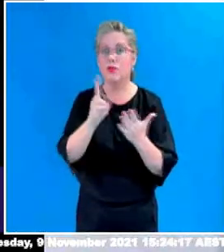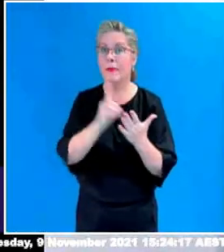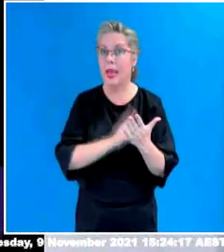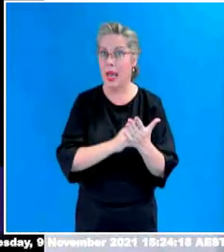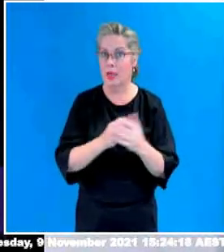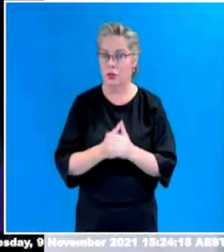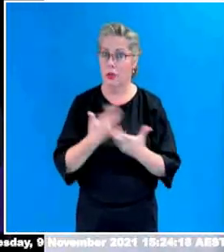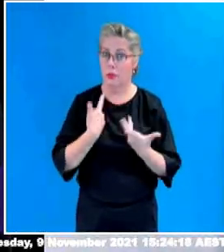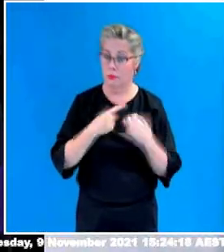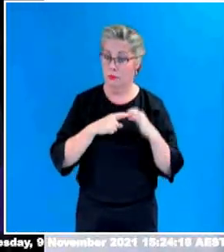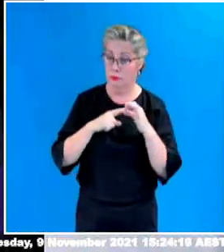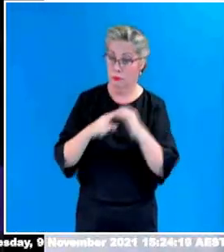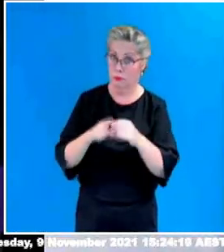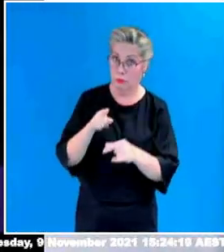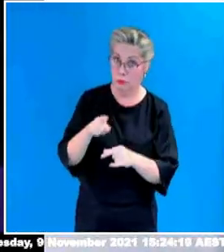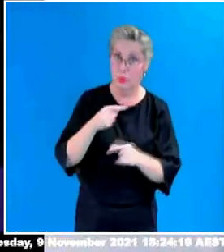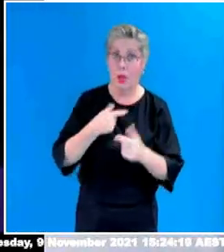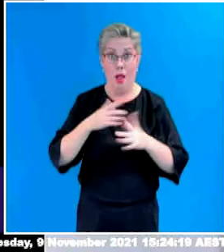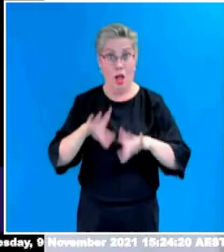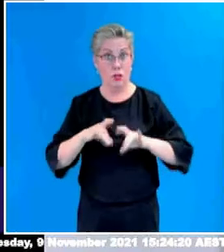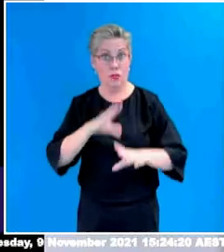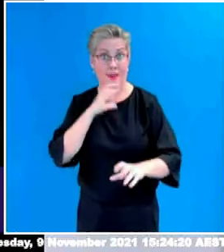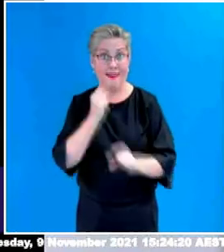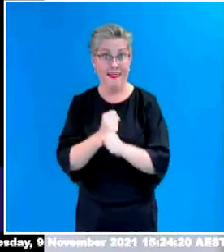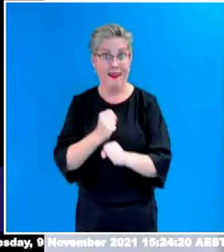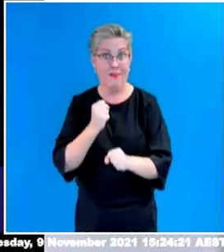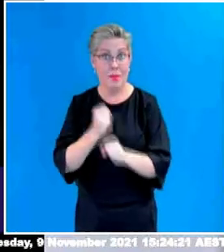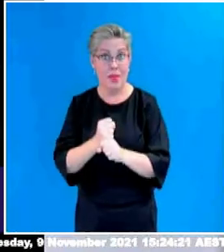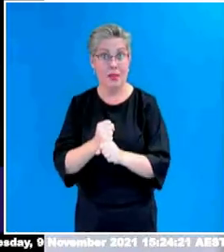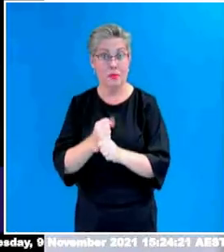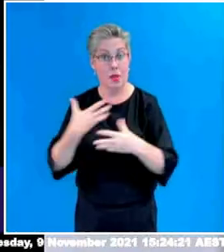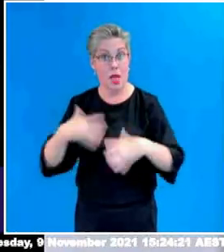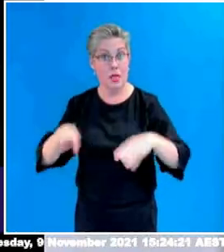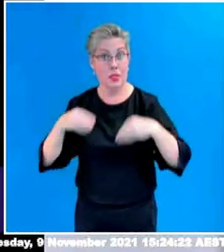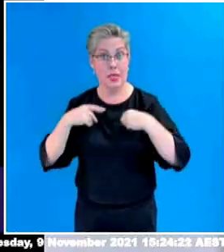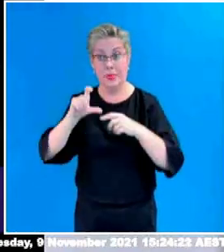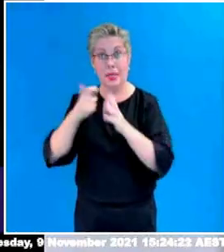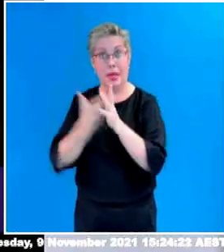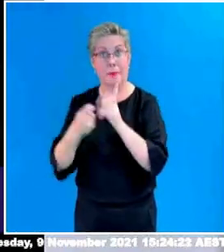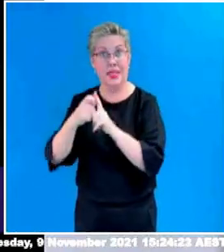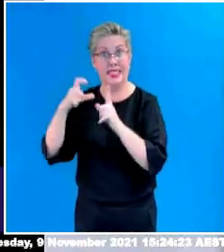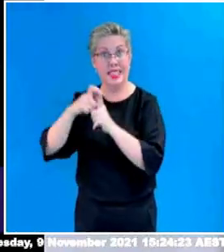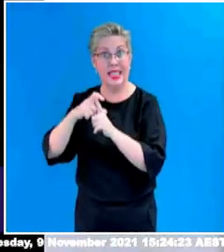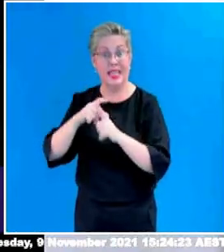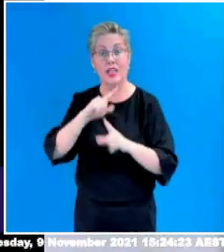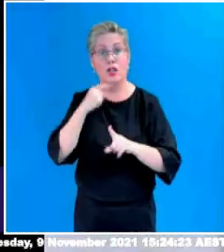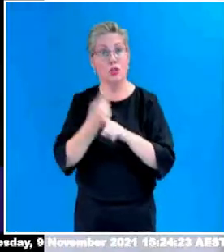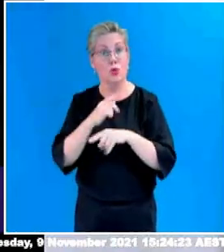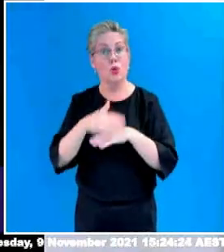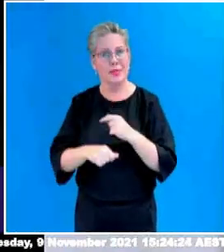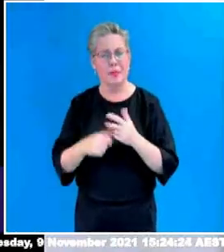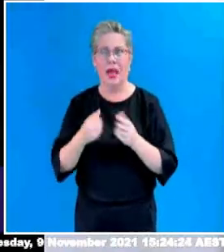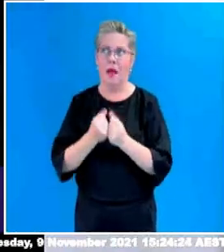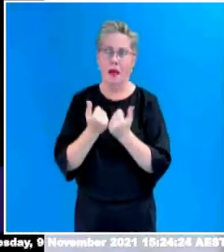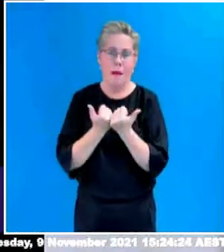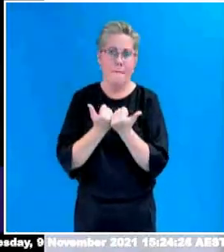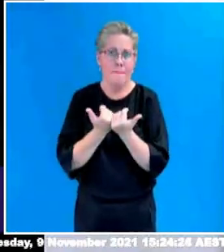accepts that the CRPD picks up the concept of intersectional discrimination or multiple discrimination.